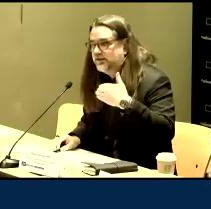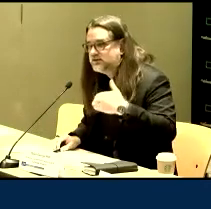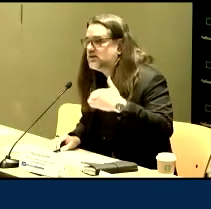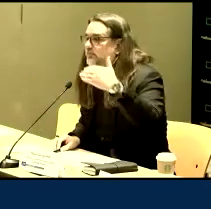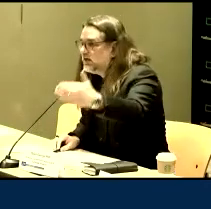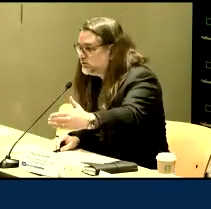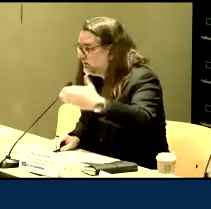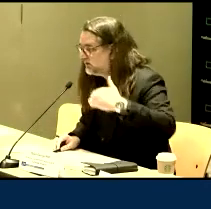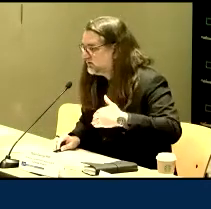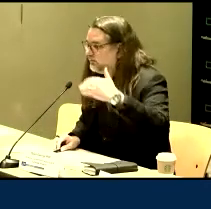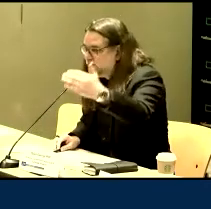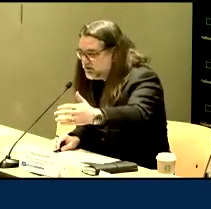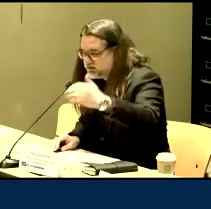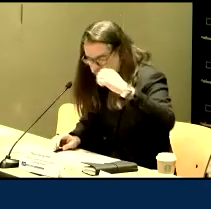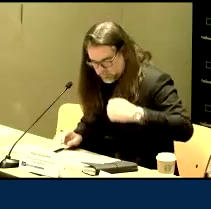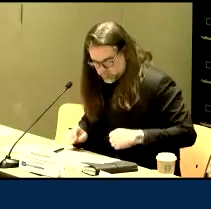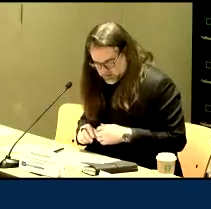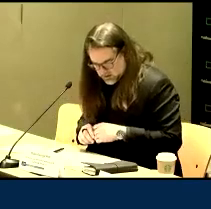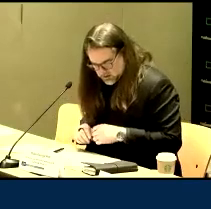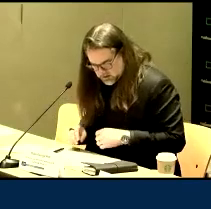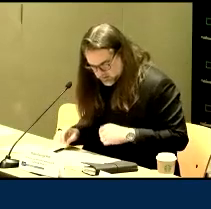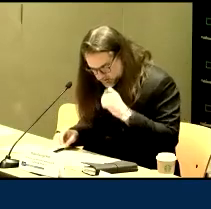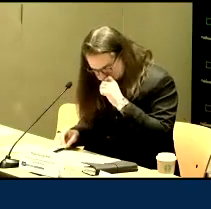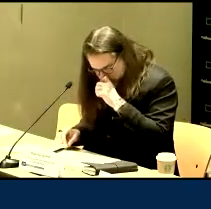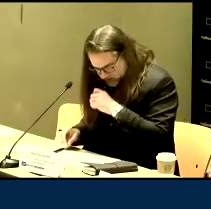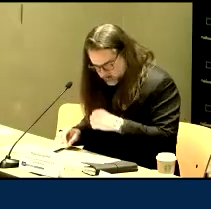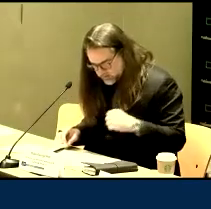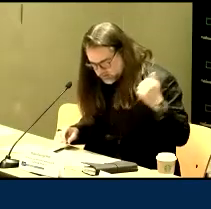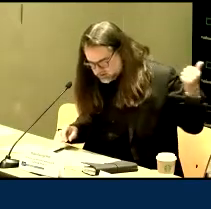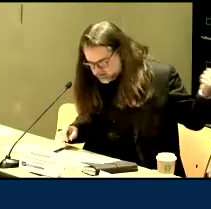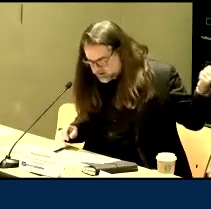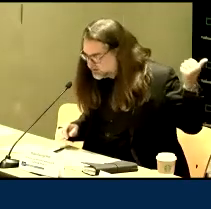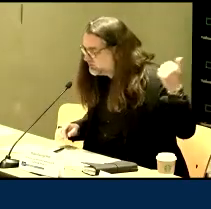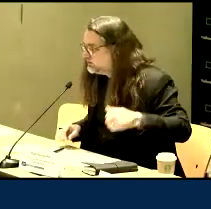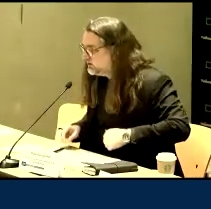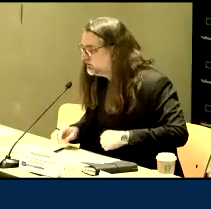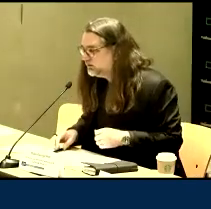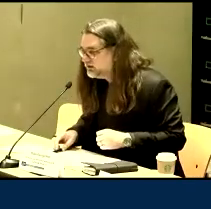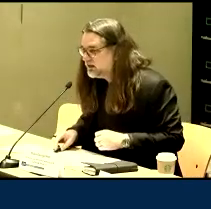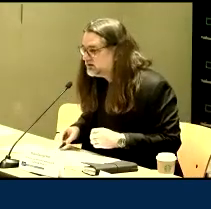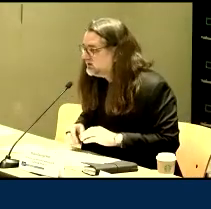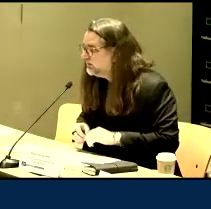This is a major milestone, a major step forward in our driving our capabilities. Jason Asher, who is here, who leads that team,